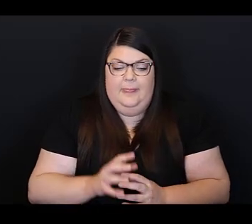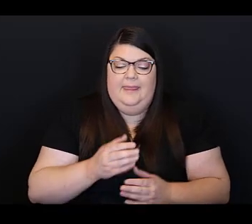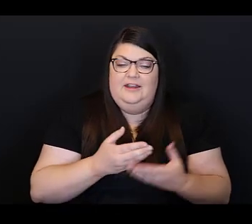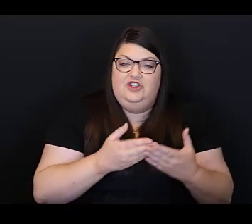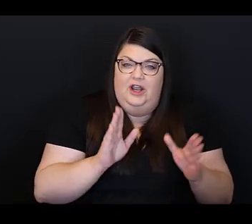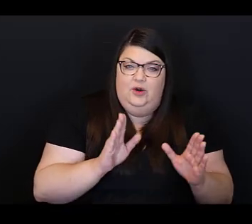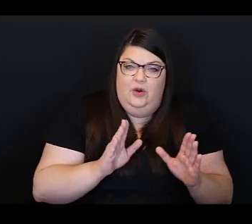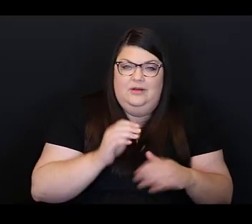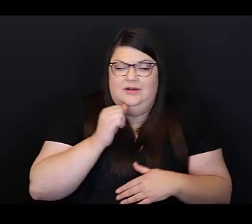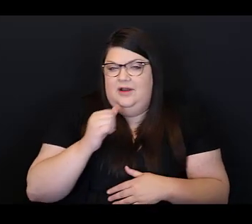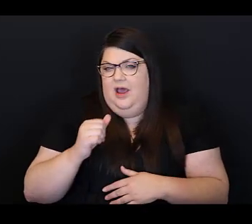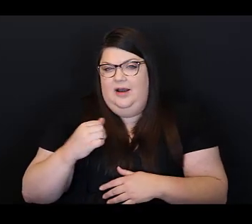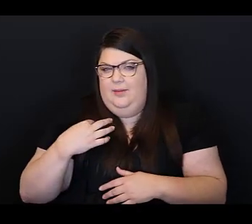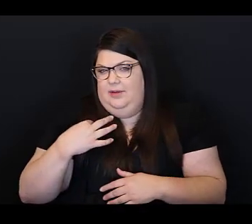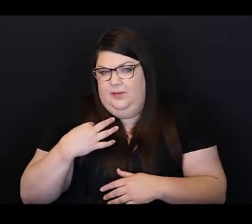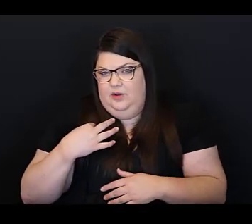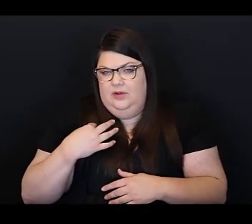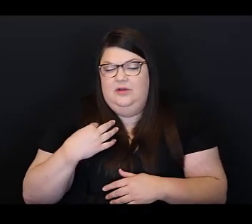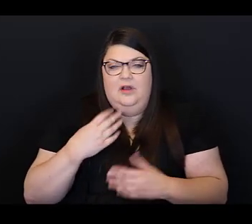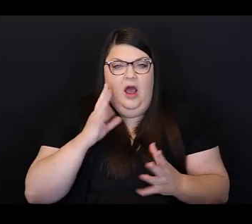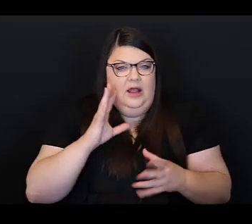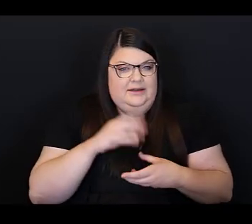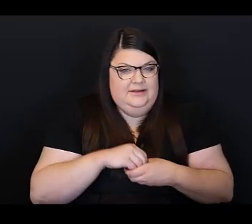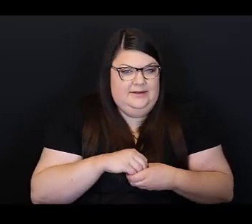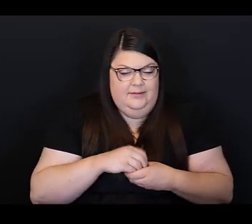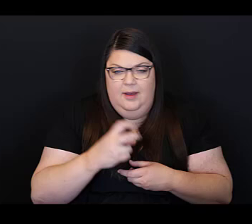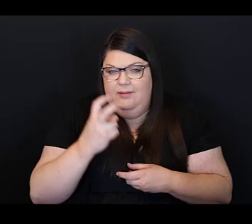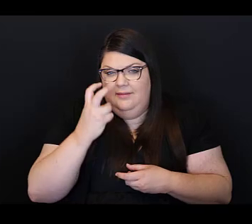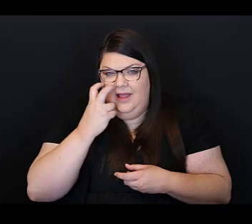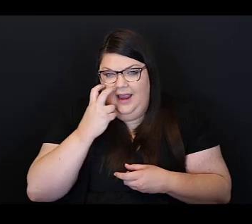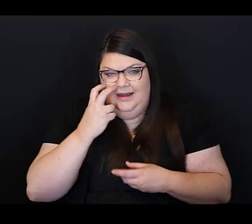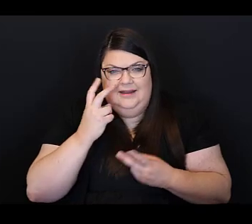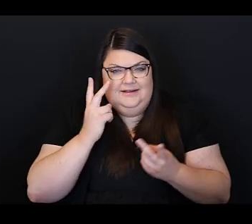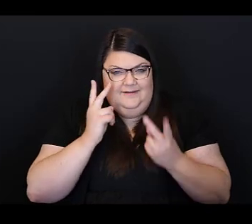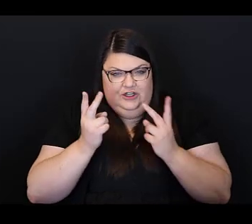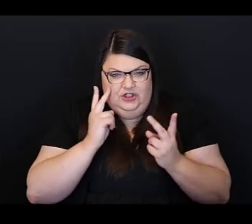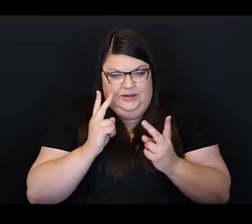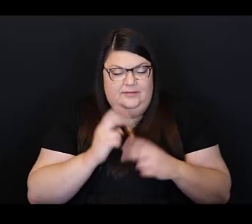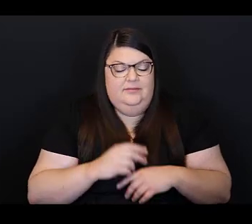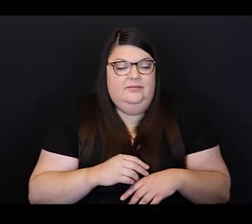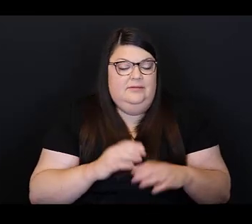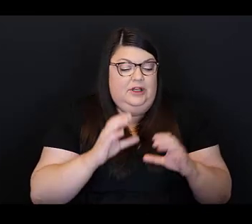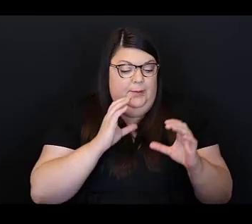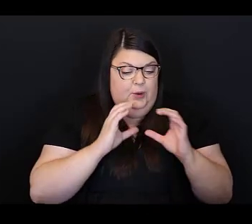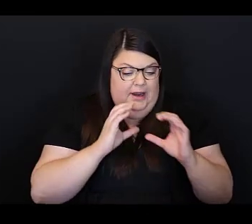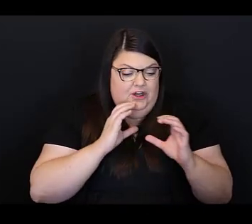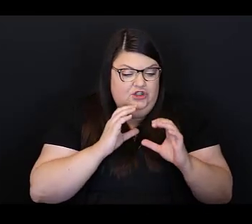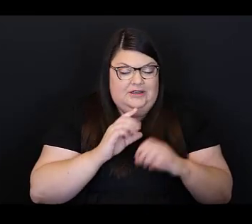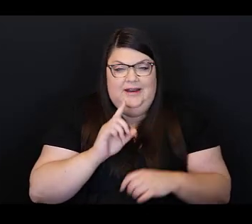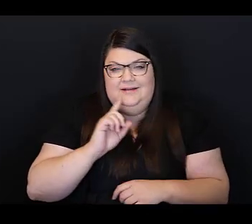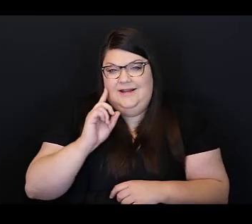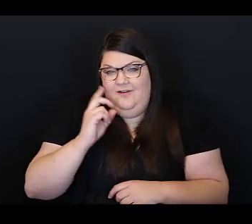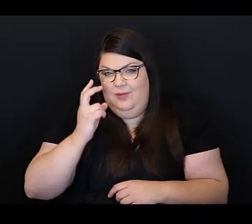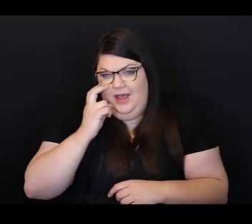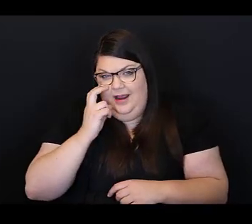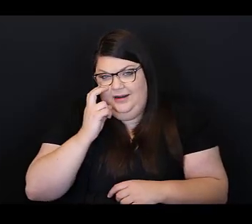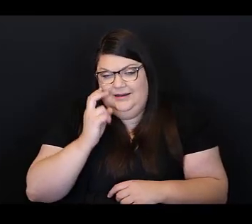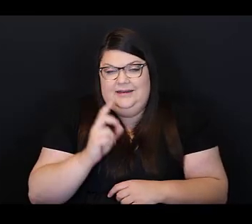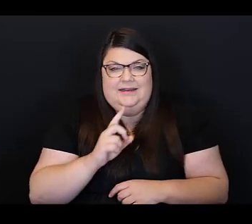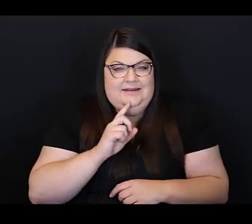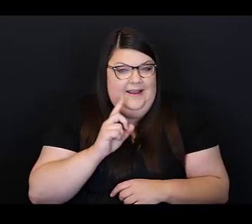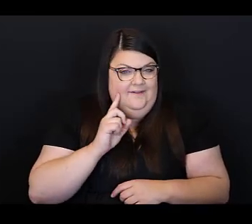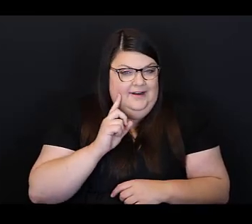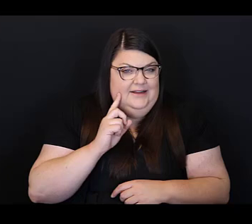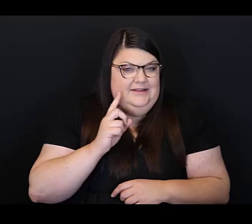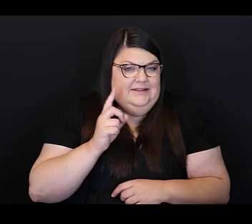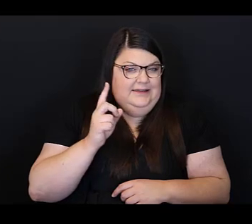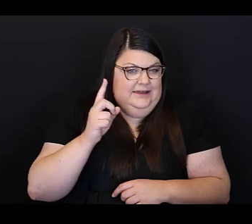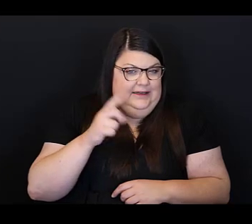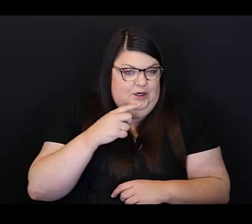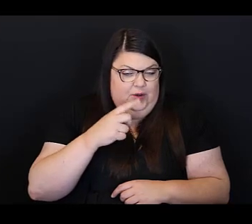general, not applicable, autism, blindness/vision, communication, deafblindness, deafness/hearing,